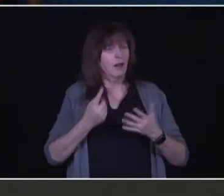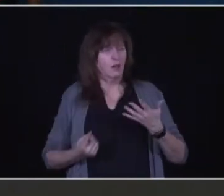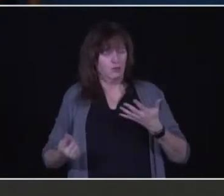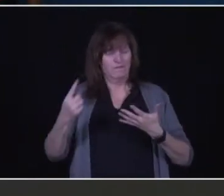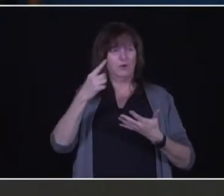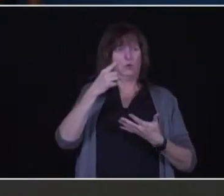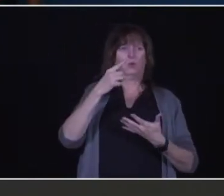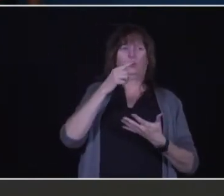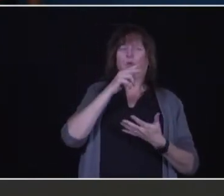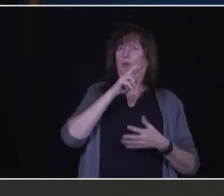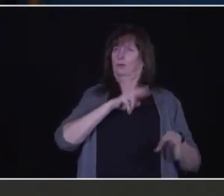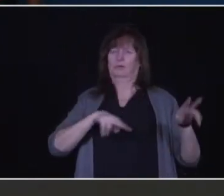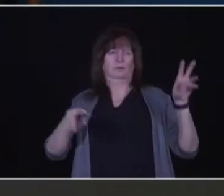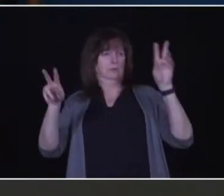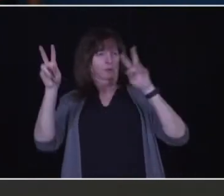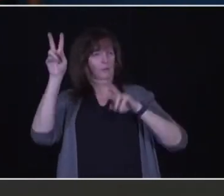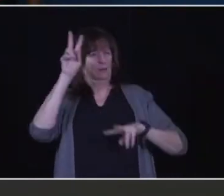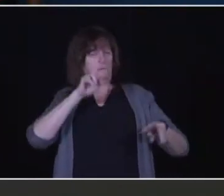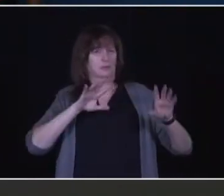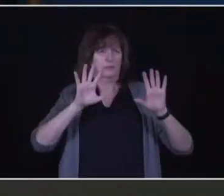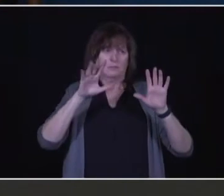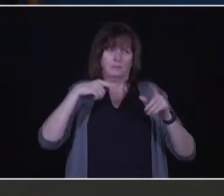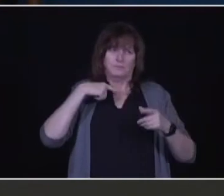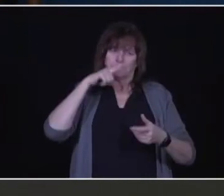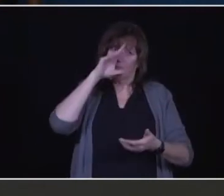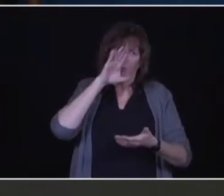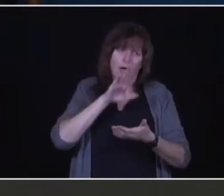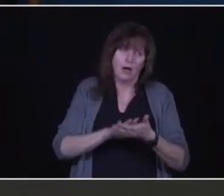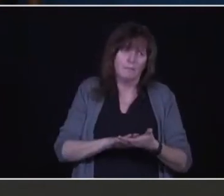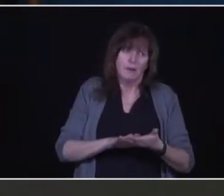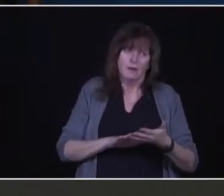I always believe in standardization, consistency and I always believe